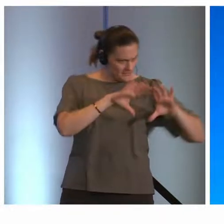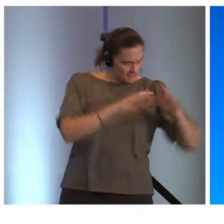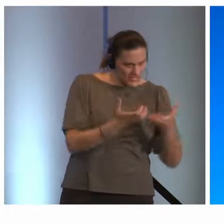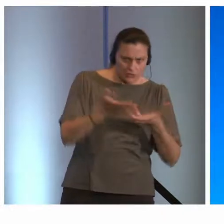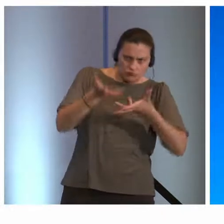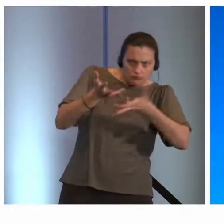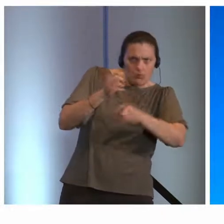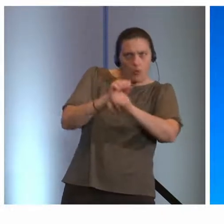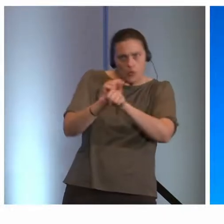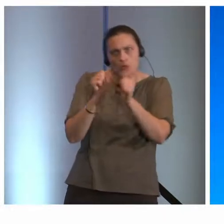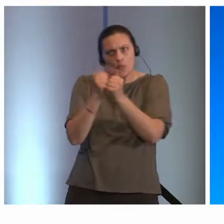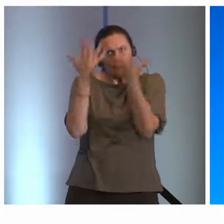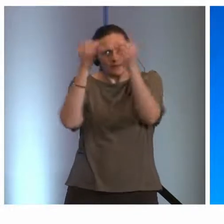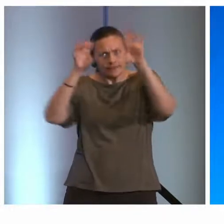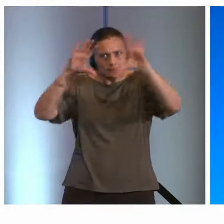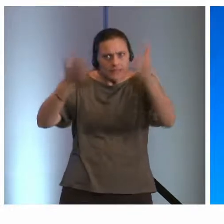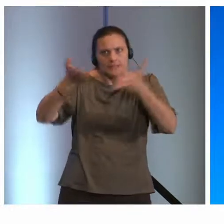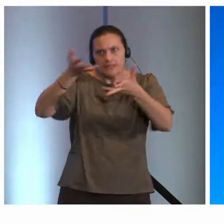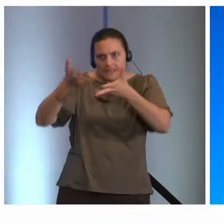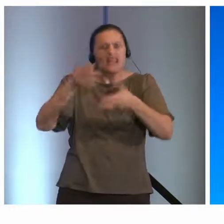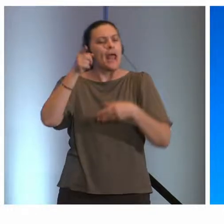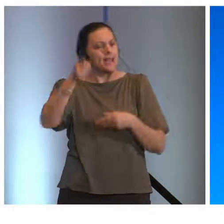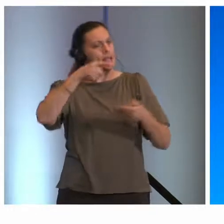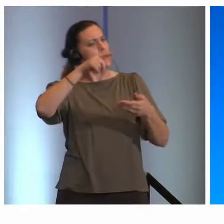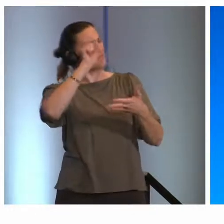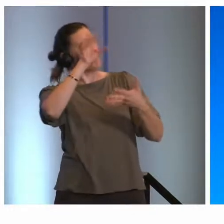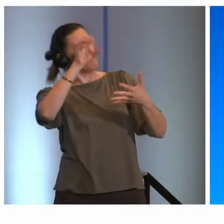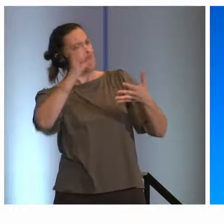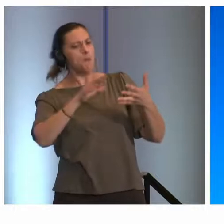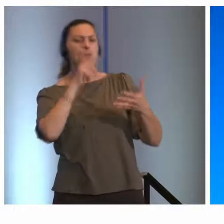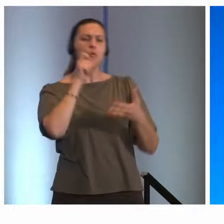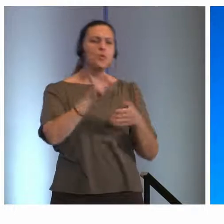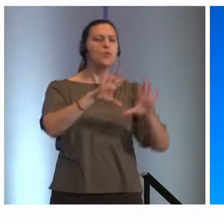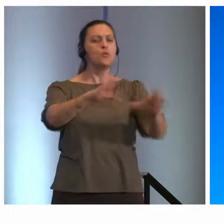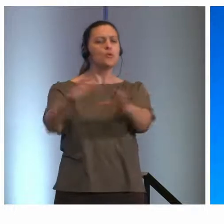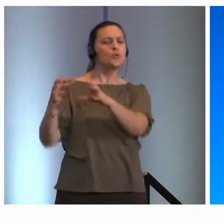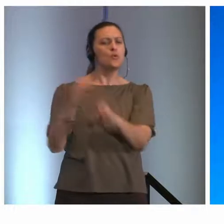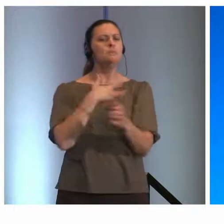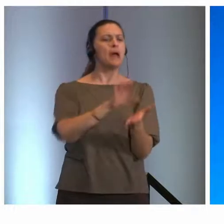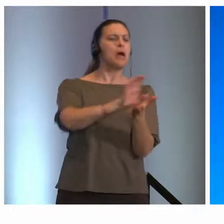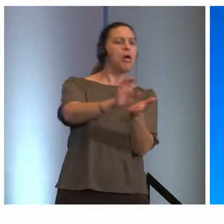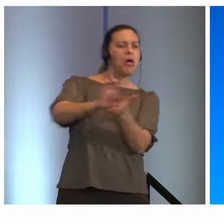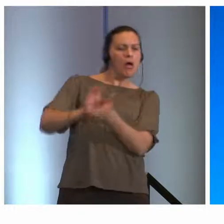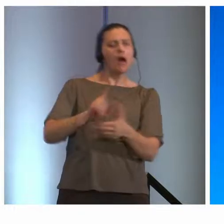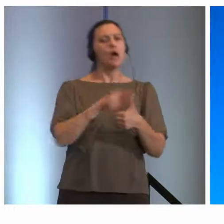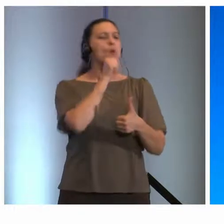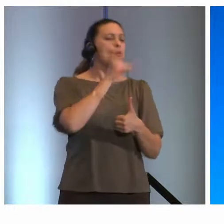where the disability community had been working with the Administration, and they outlined all the different